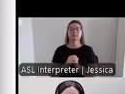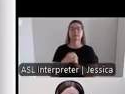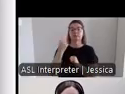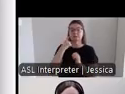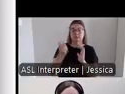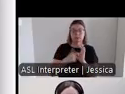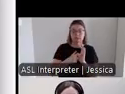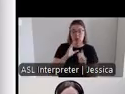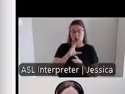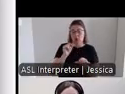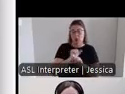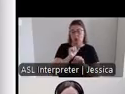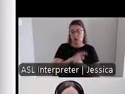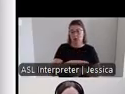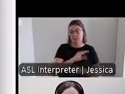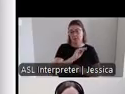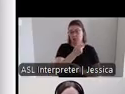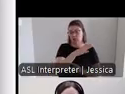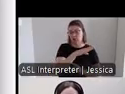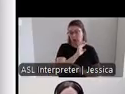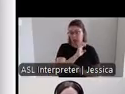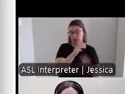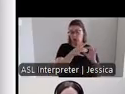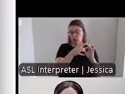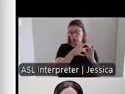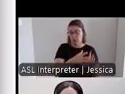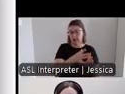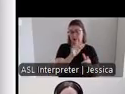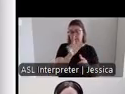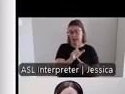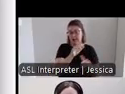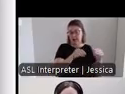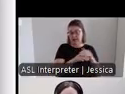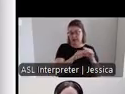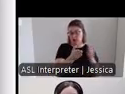Michele Chittenden, Coordinator of Library Accessibility Services and Research Librarian,